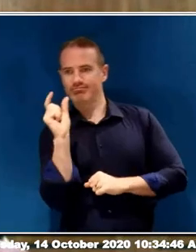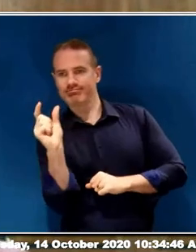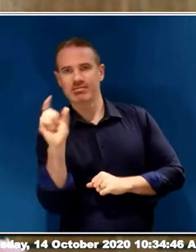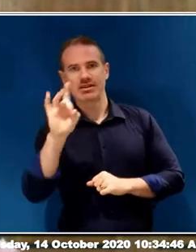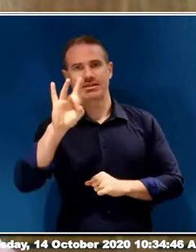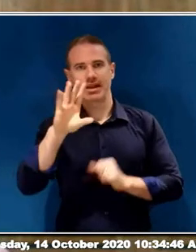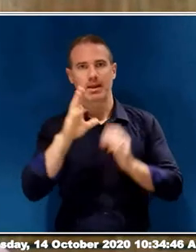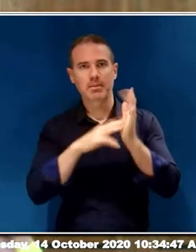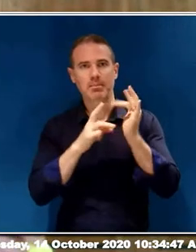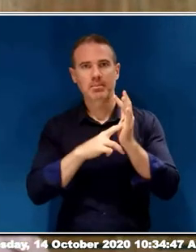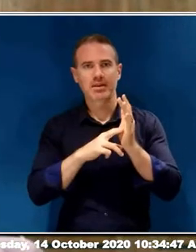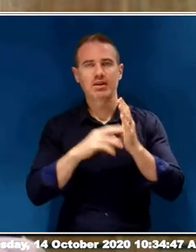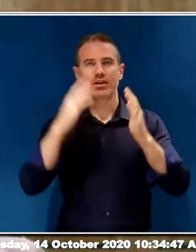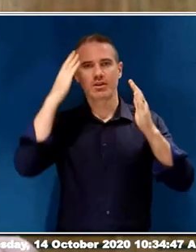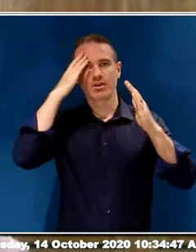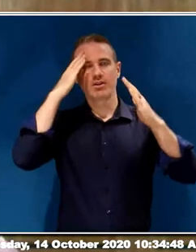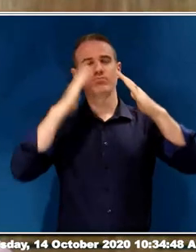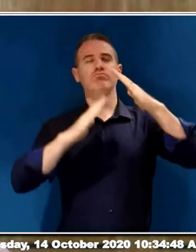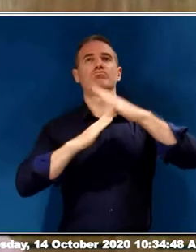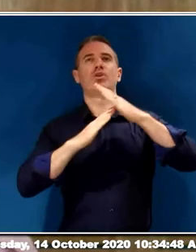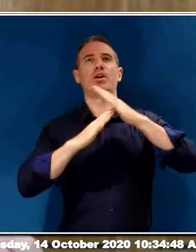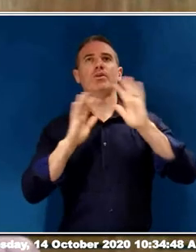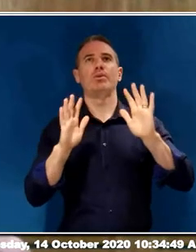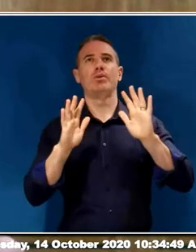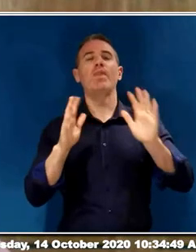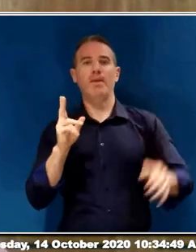The therapist also recommended he be allowed use an iPad